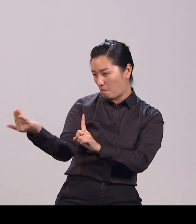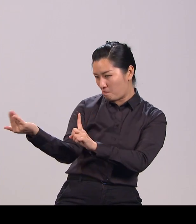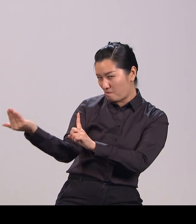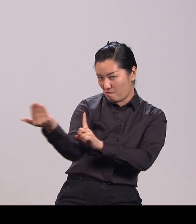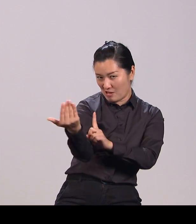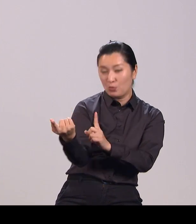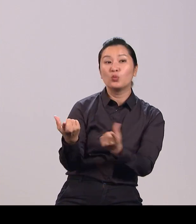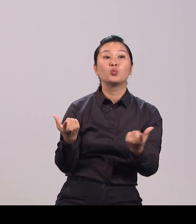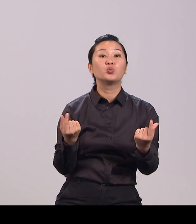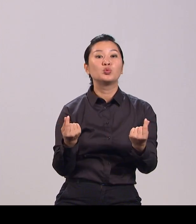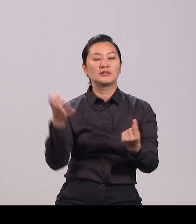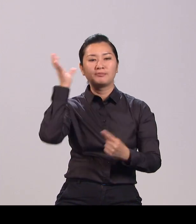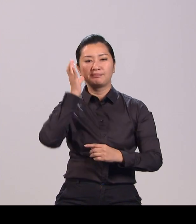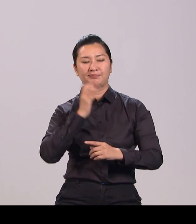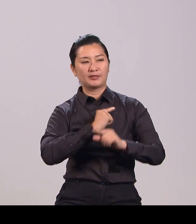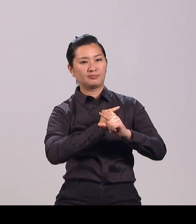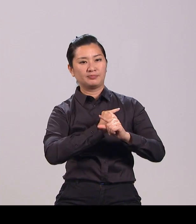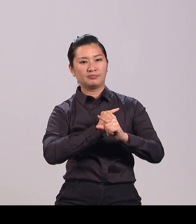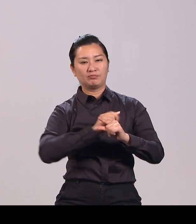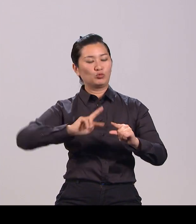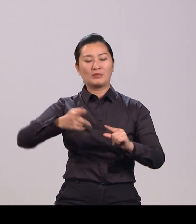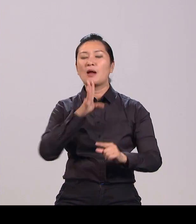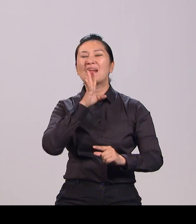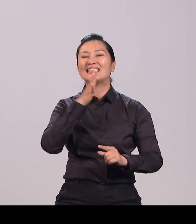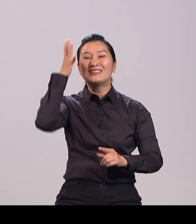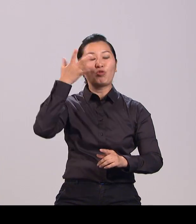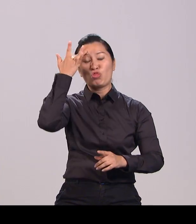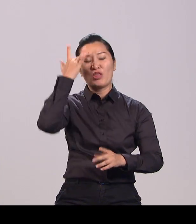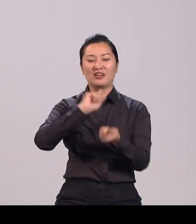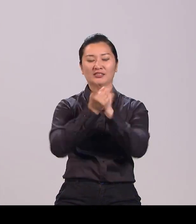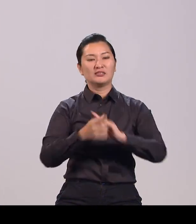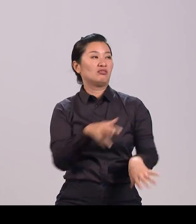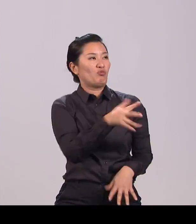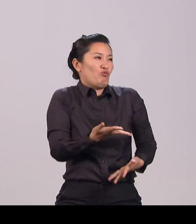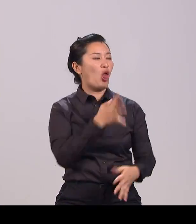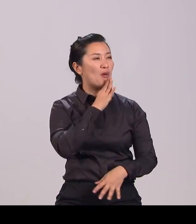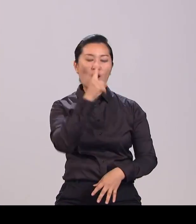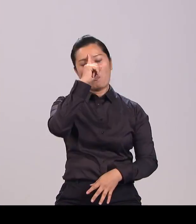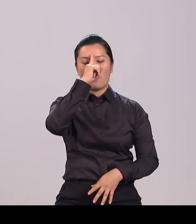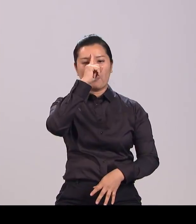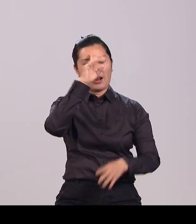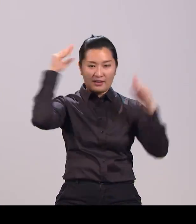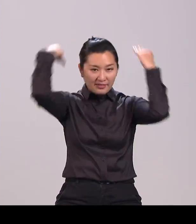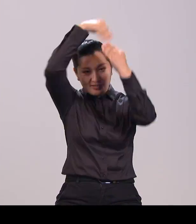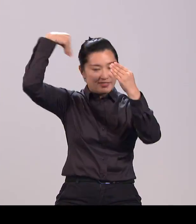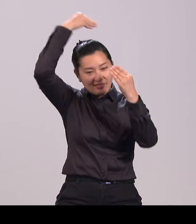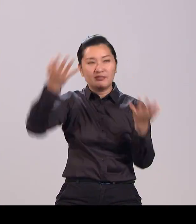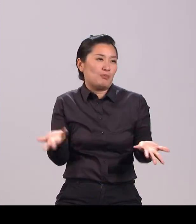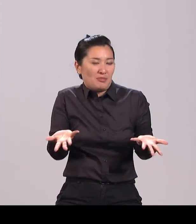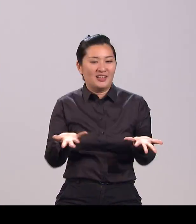Yes. There are perhaps 1,000 Malaysians and Indonesians in the Middle East fighting with ISIS.